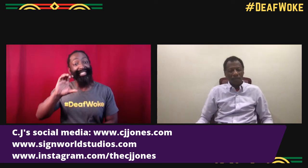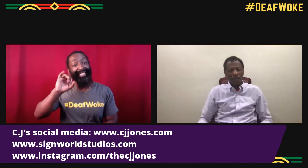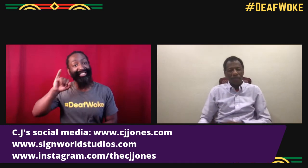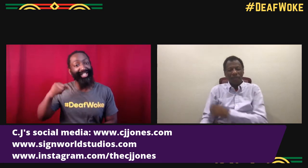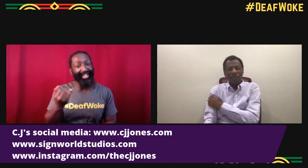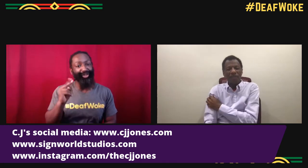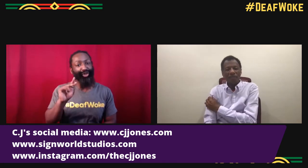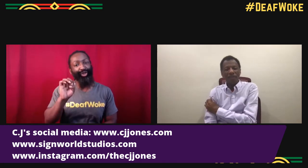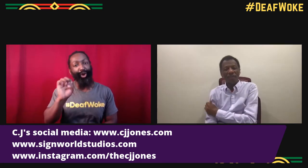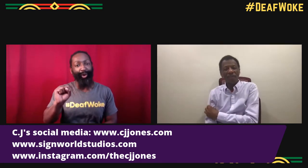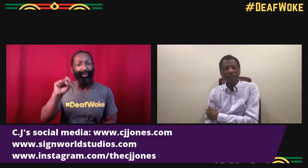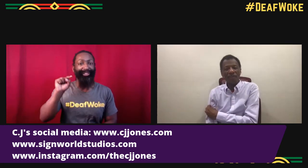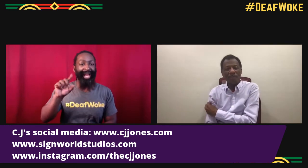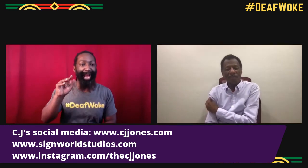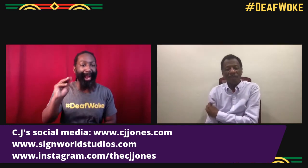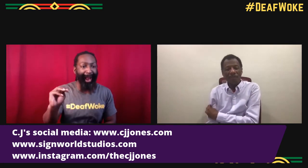He has a website www.signworldstudios.com.